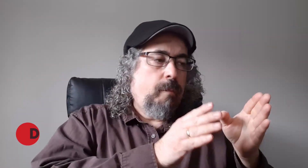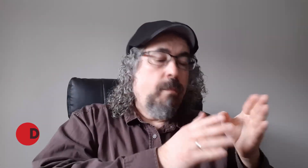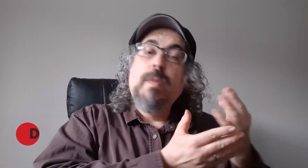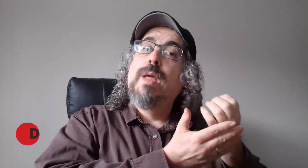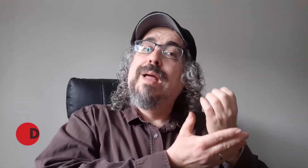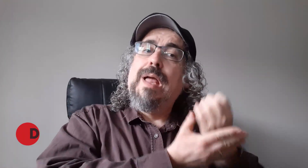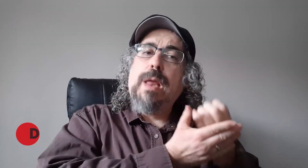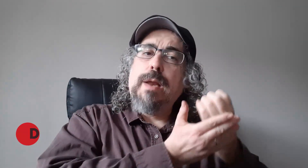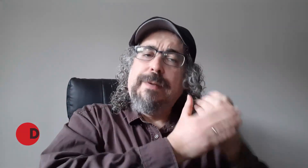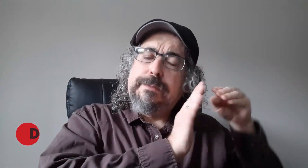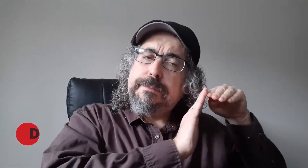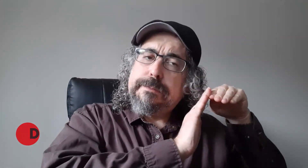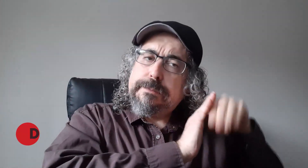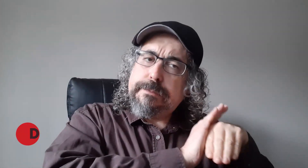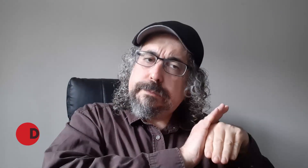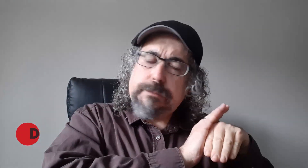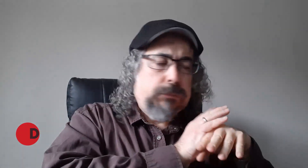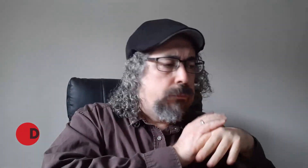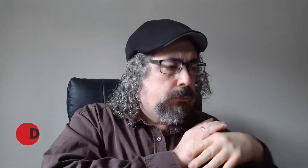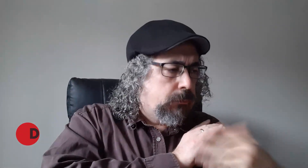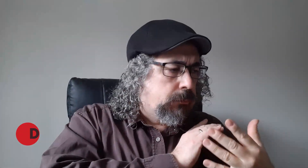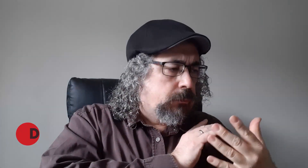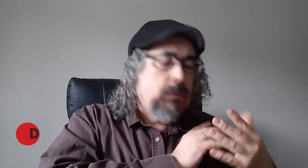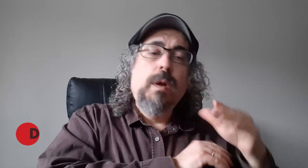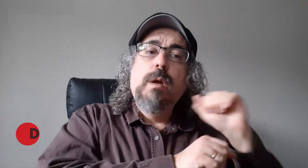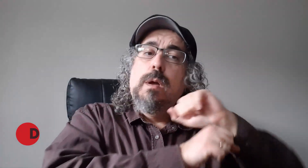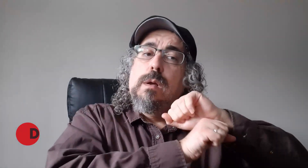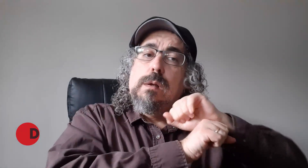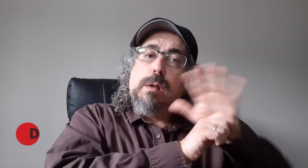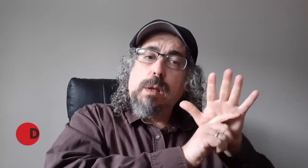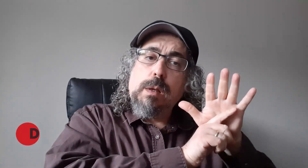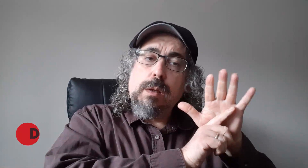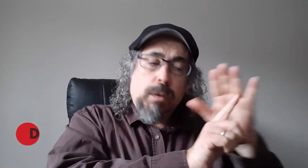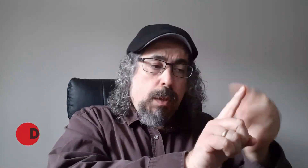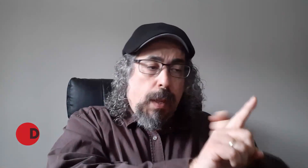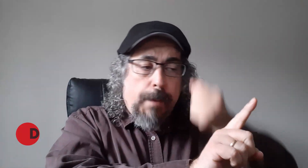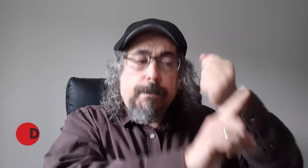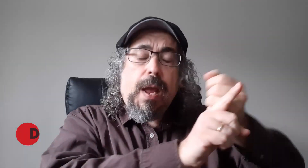Unfortunately a number of people (both Deaf and hearing) have been